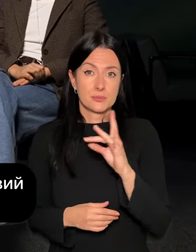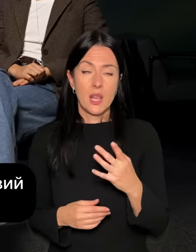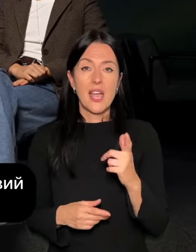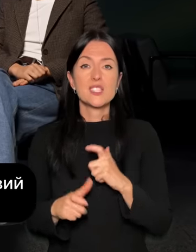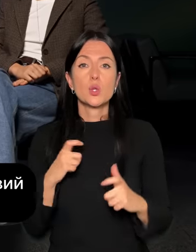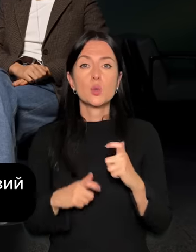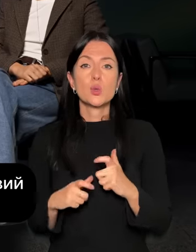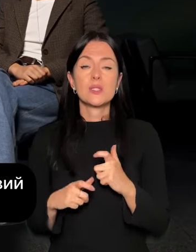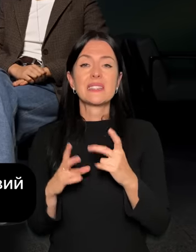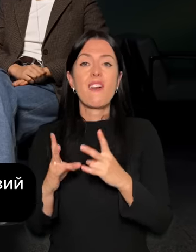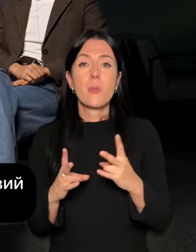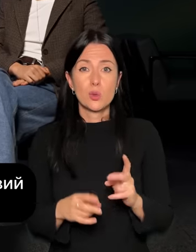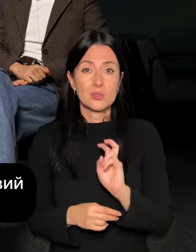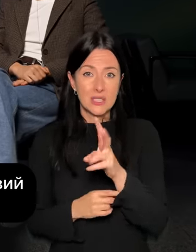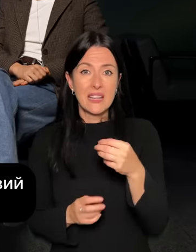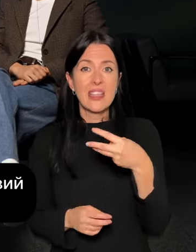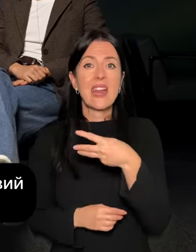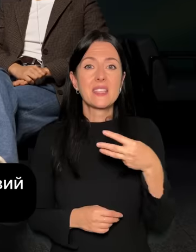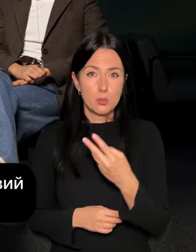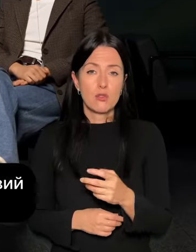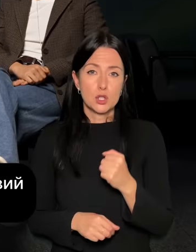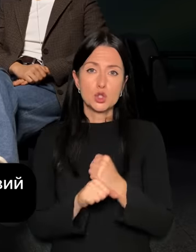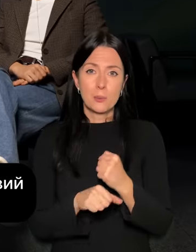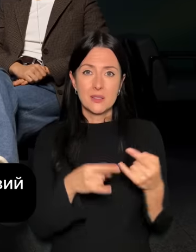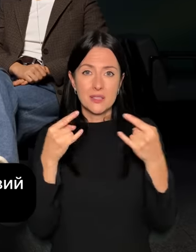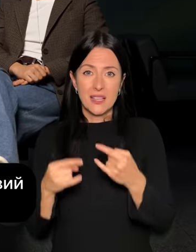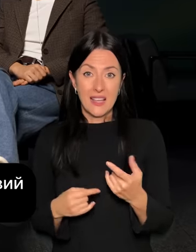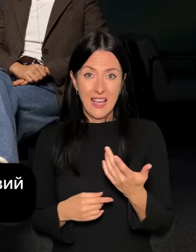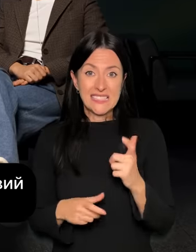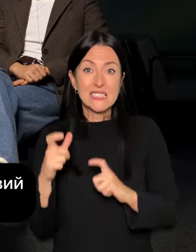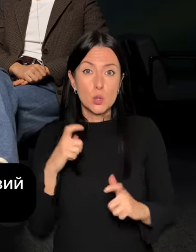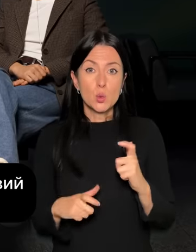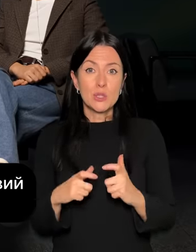The Institute of Traumatology. You can't climb to the third floor to get an X-ray. Remember? Institute of Traumatology.